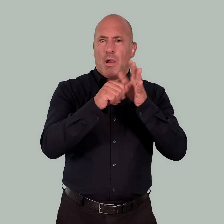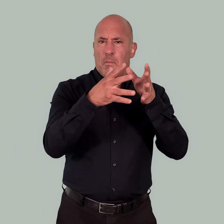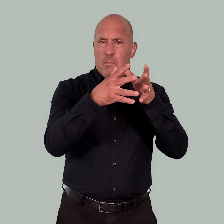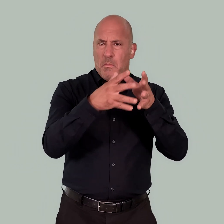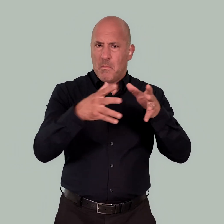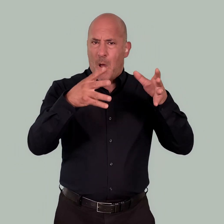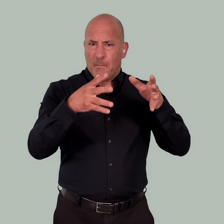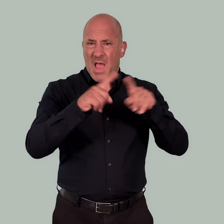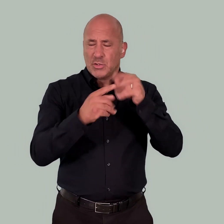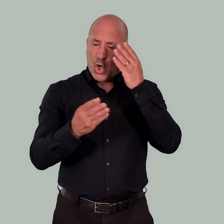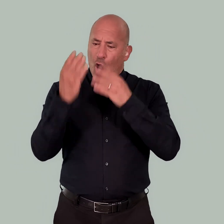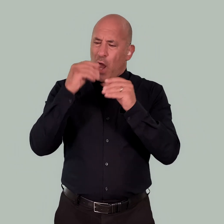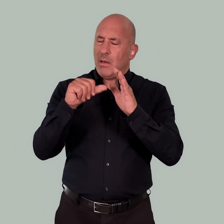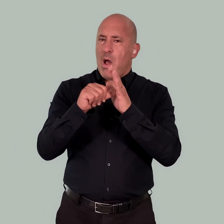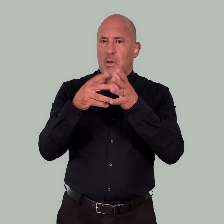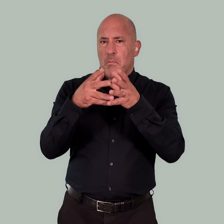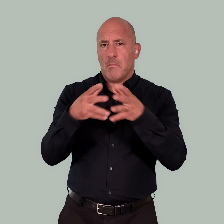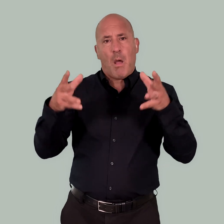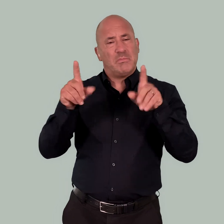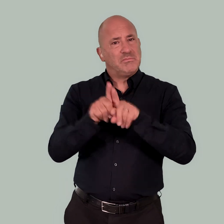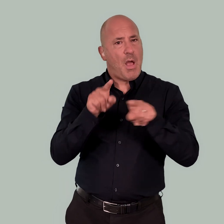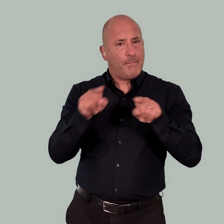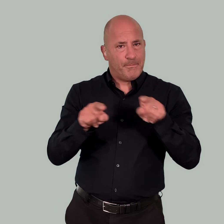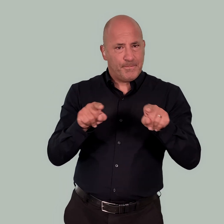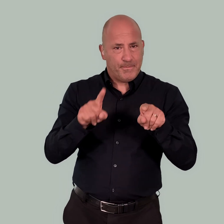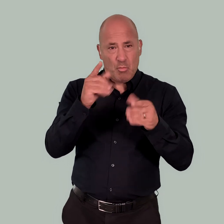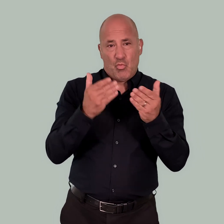impairments and learning impairments.